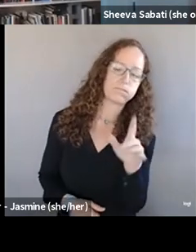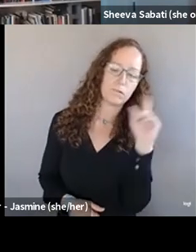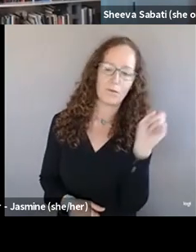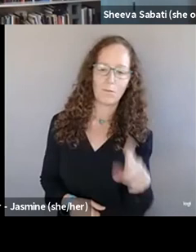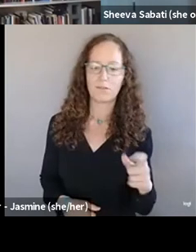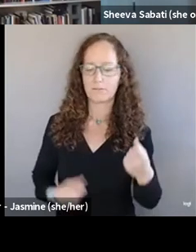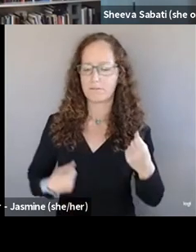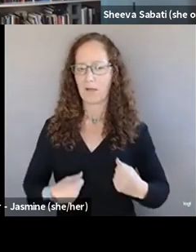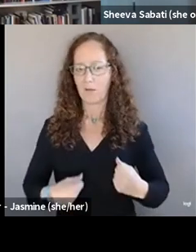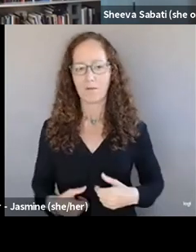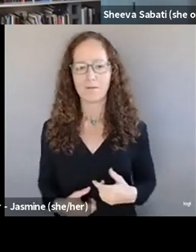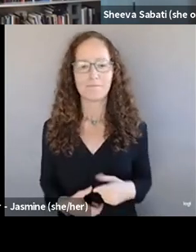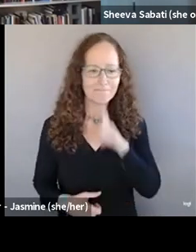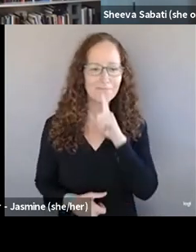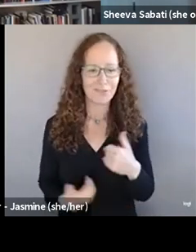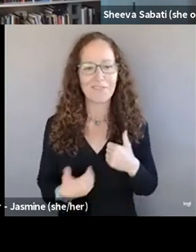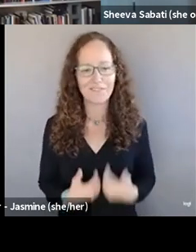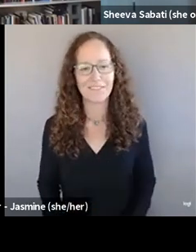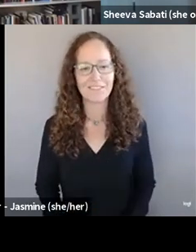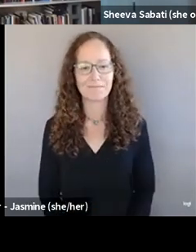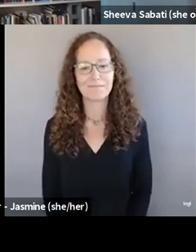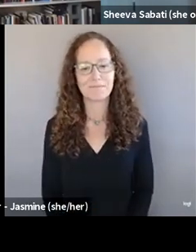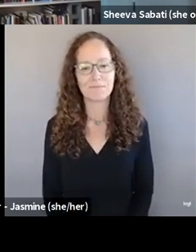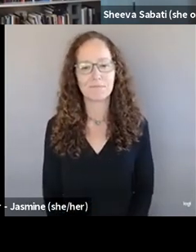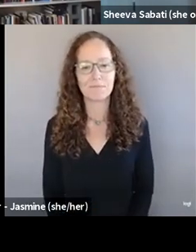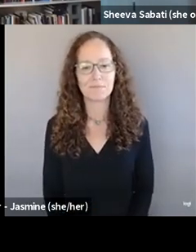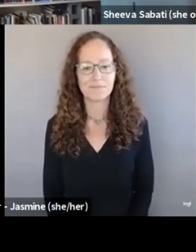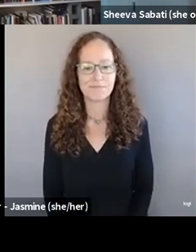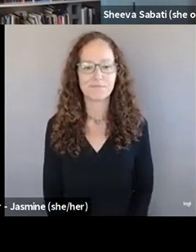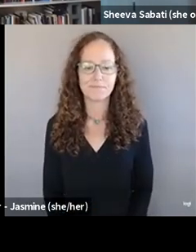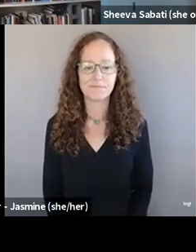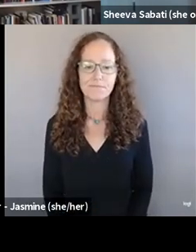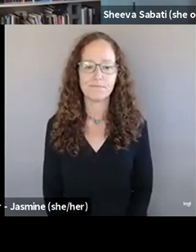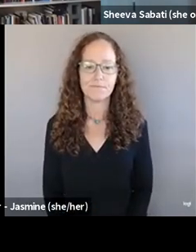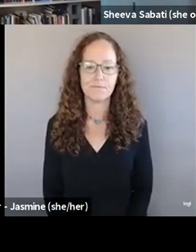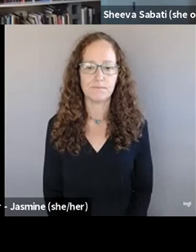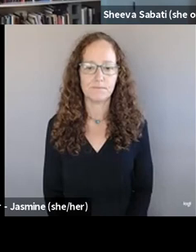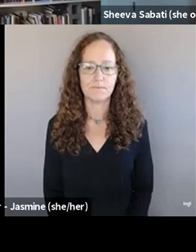So if you I get to know a bit more of a queen Medina's work